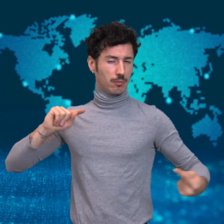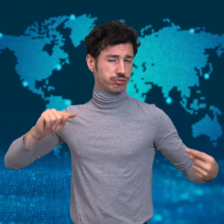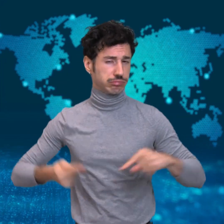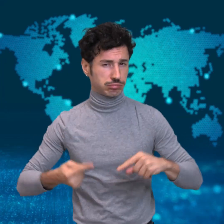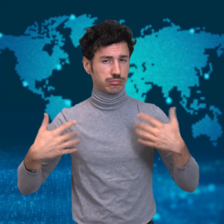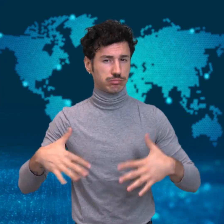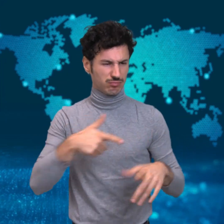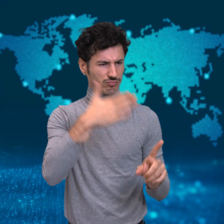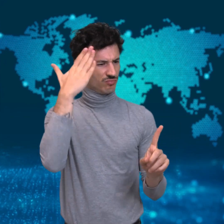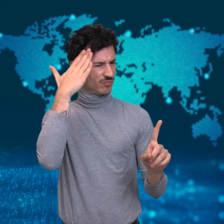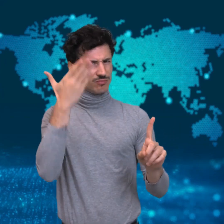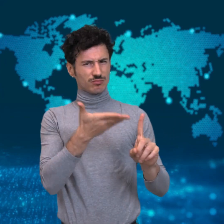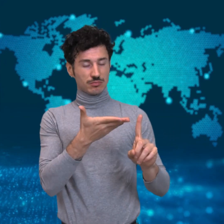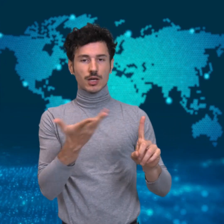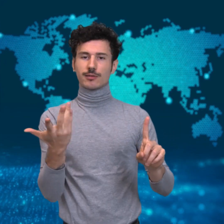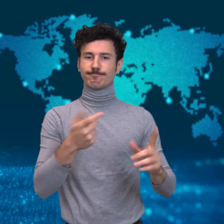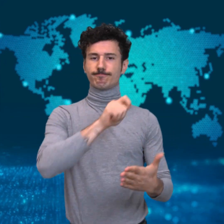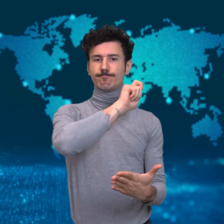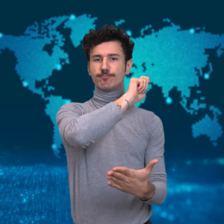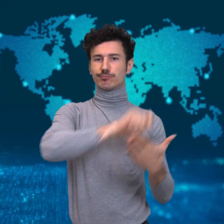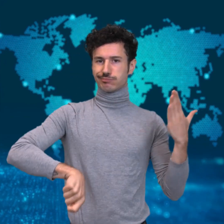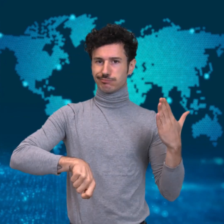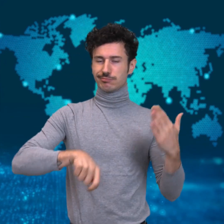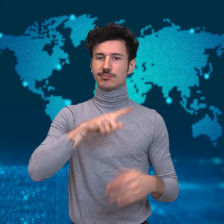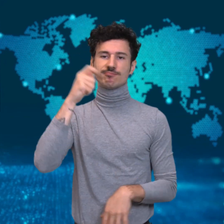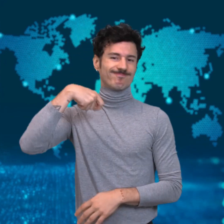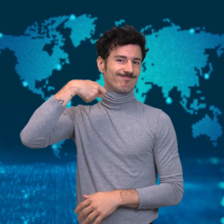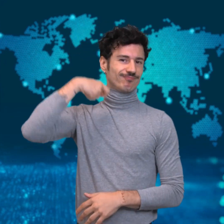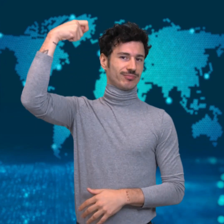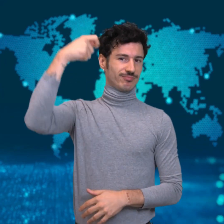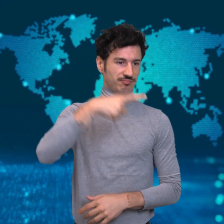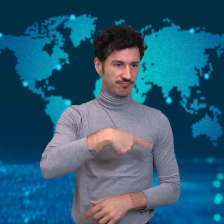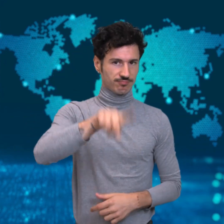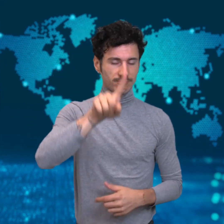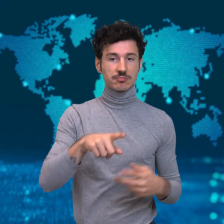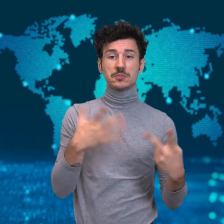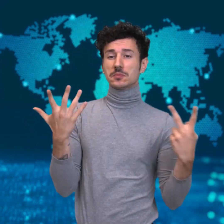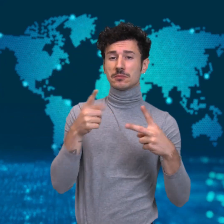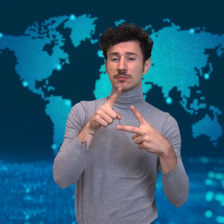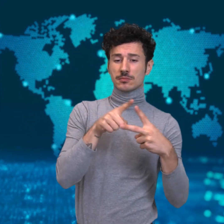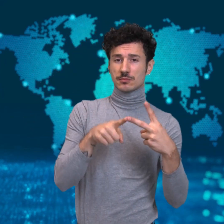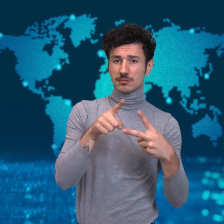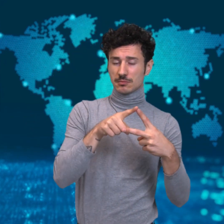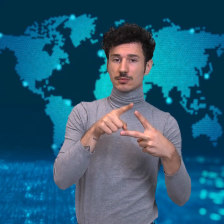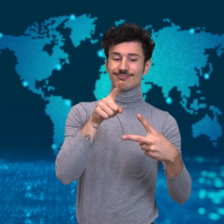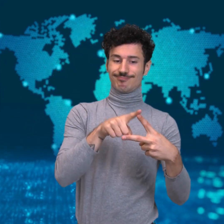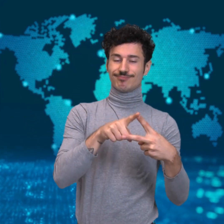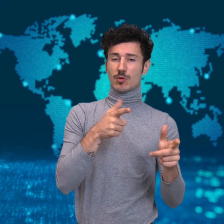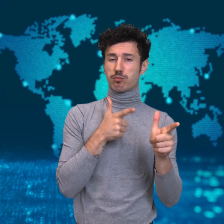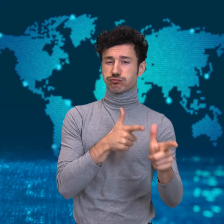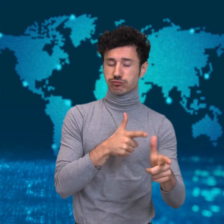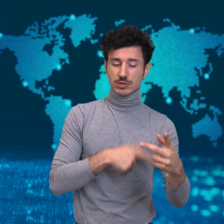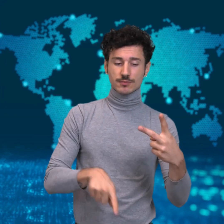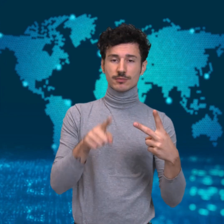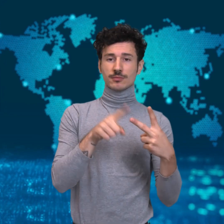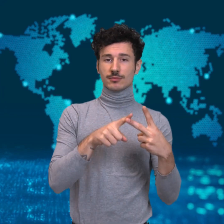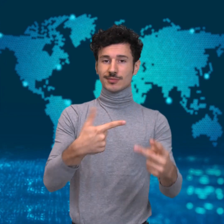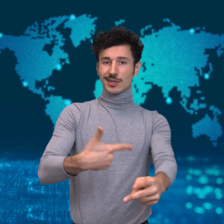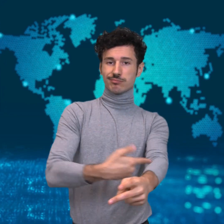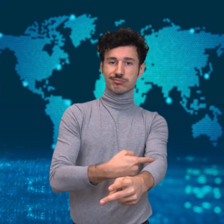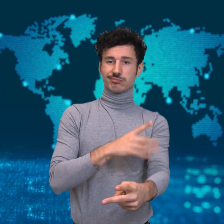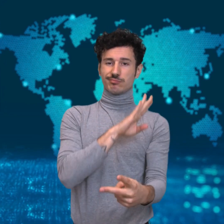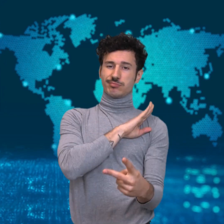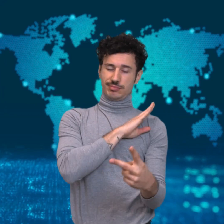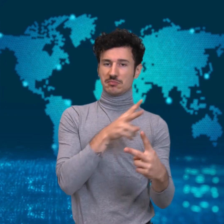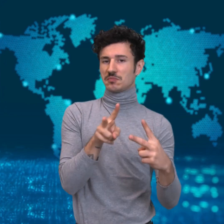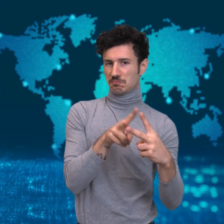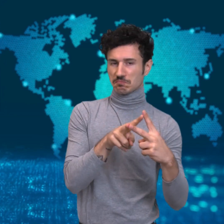She was sentenced to death and faces either a firing squad or lethal injection.